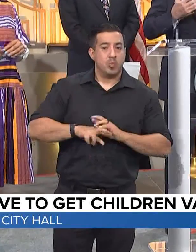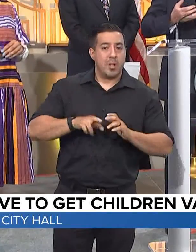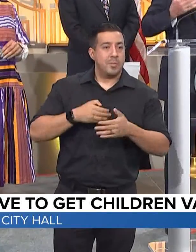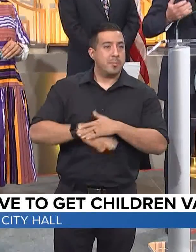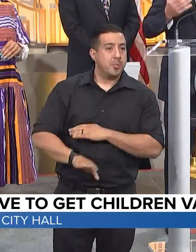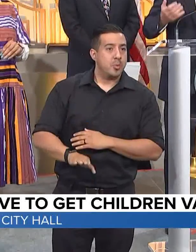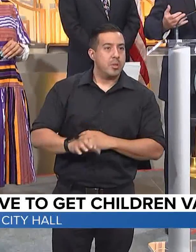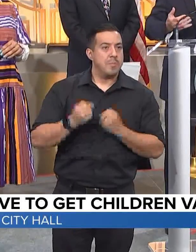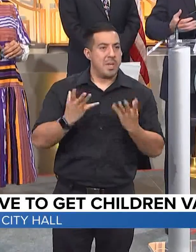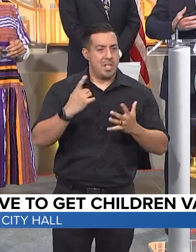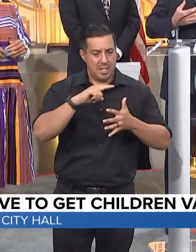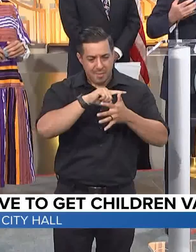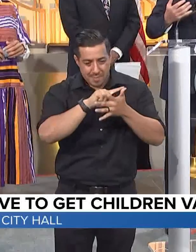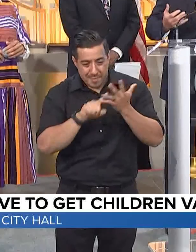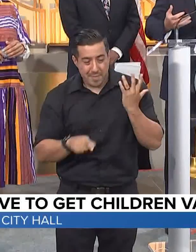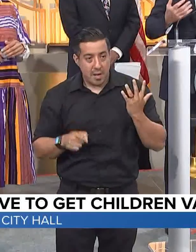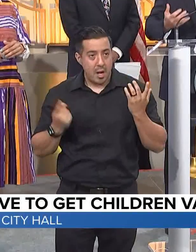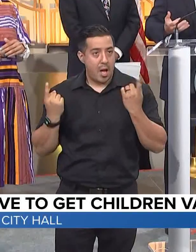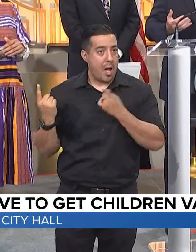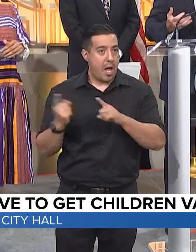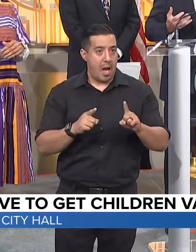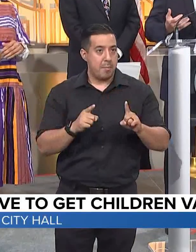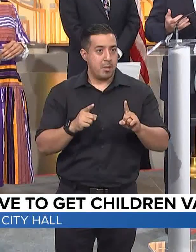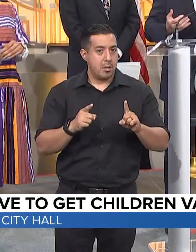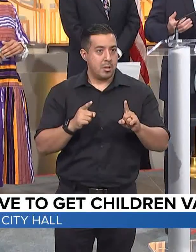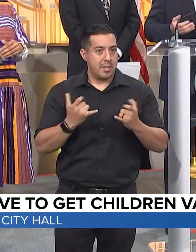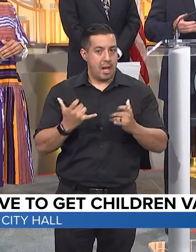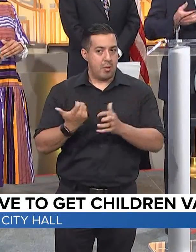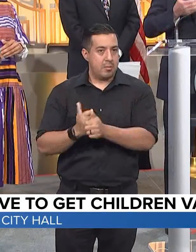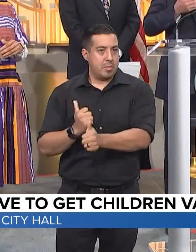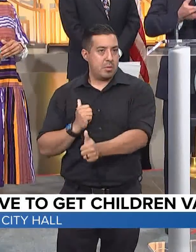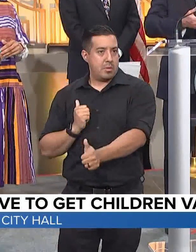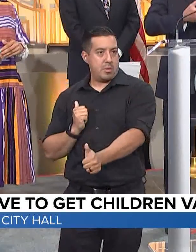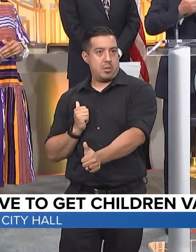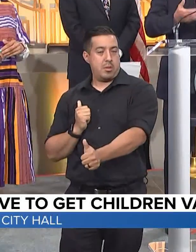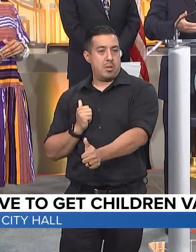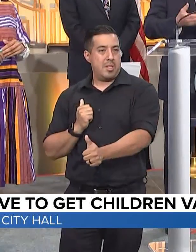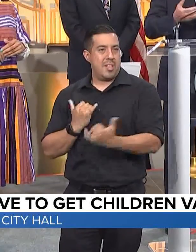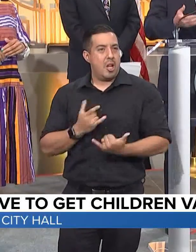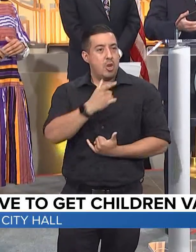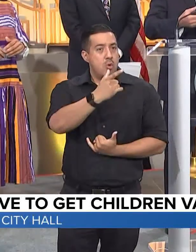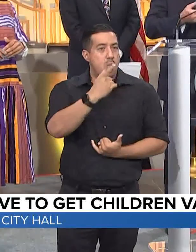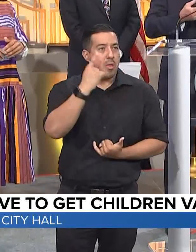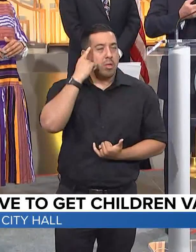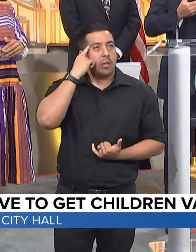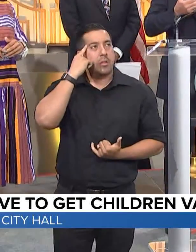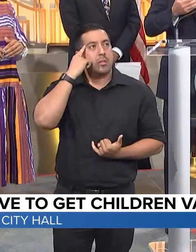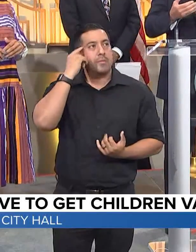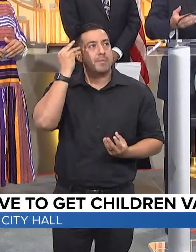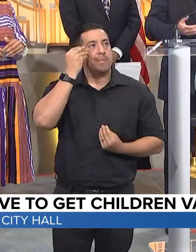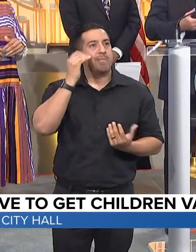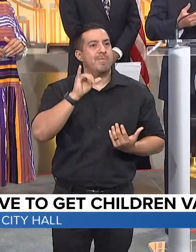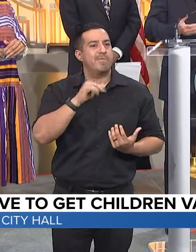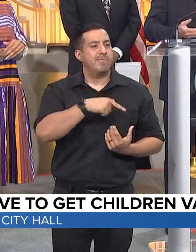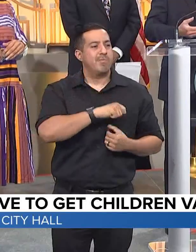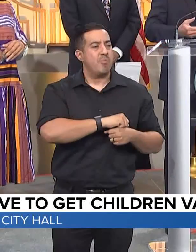that are also getting backed up, and so while you may be thinking of. This code situation and say I